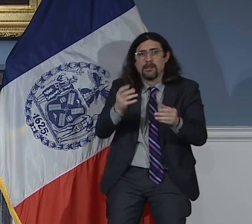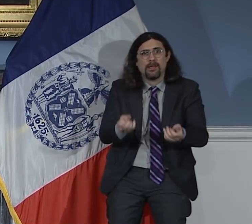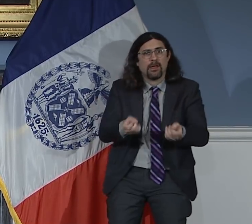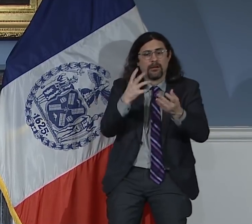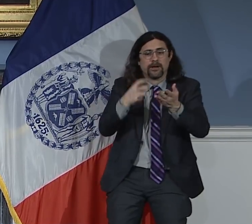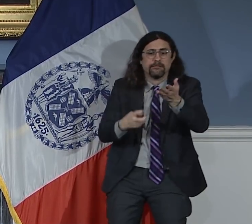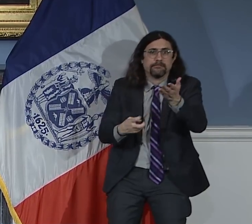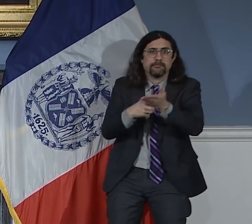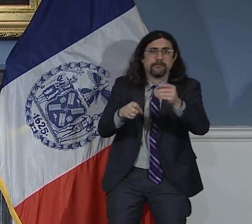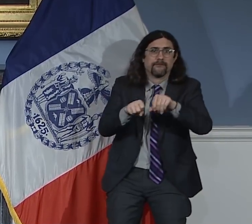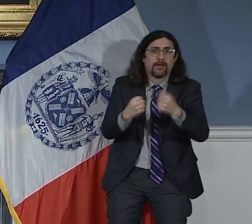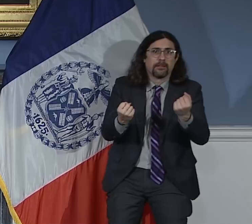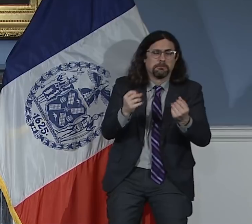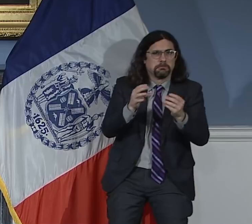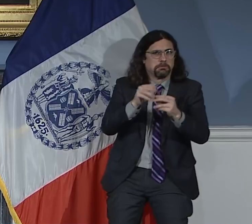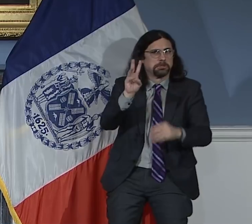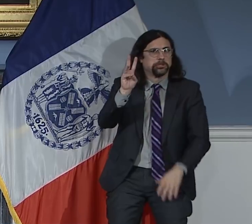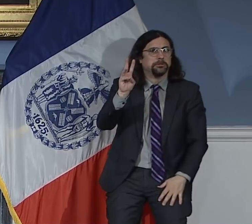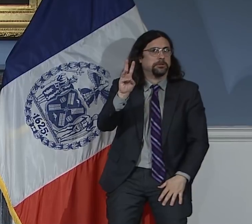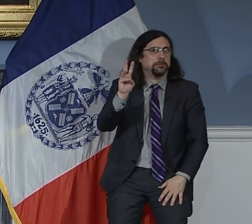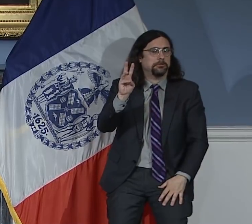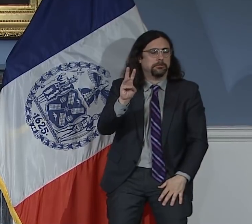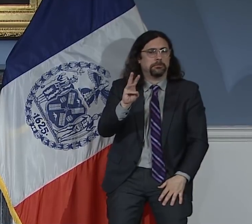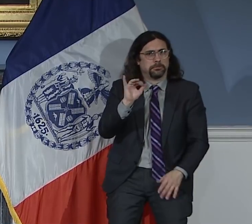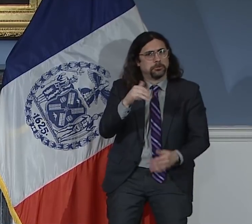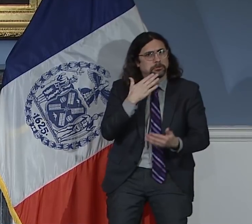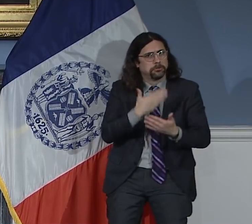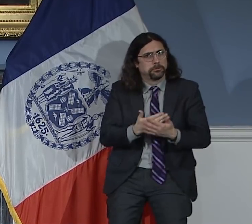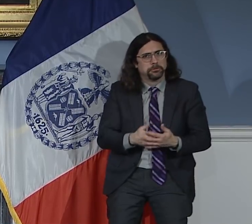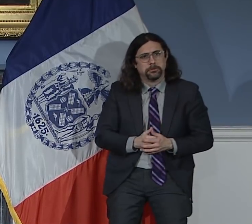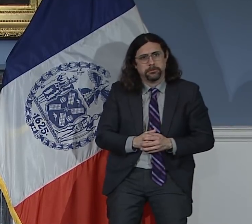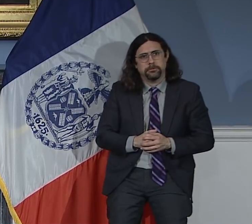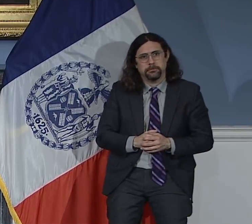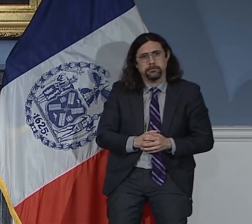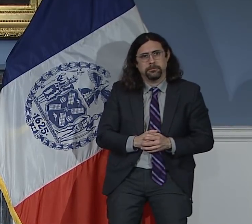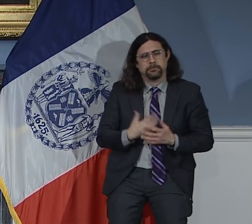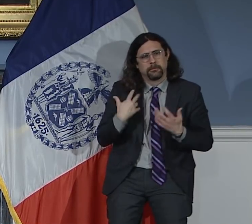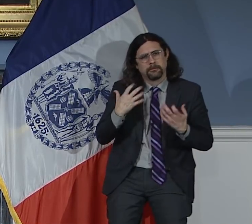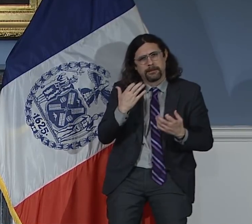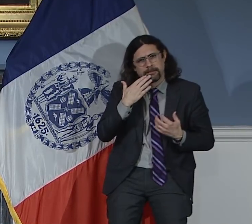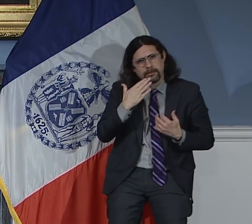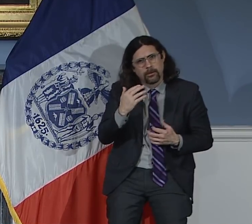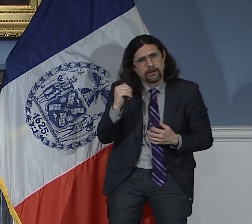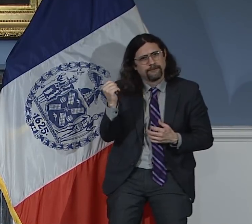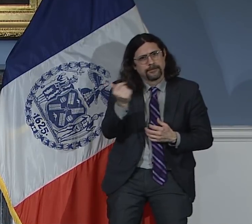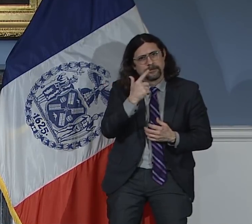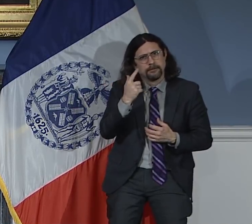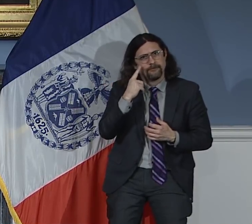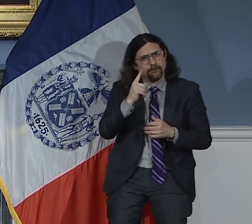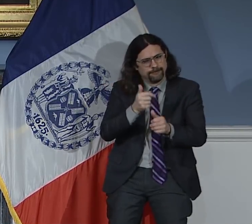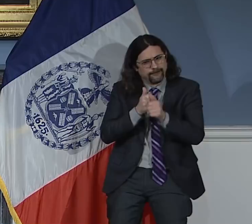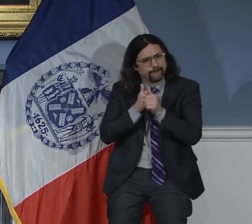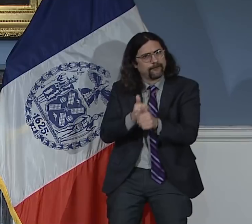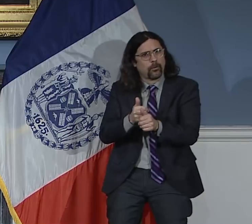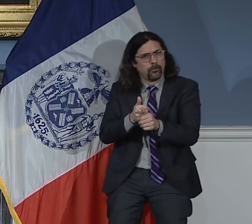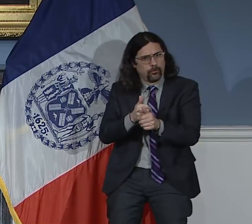AS IT GETS IN HUMAN LIFE. I REAL WLYANT TO THANK EVERYONE AND THANK THESE INSPECTORS WHO ARE DOING SUCH IMPORTANT WORKTO